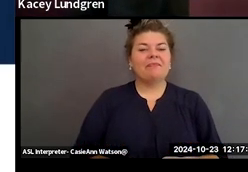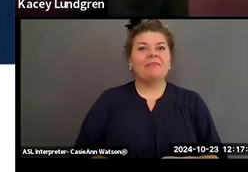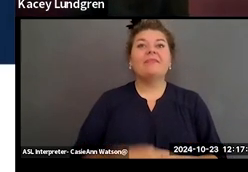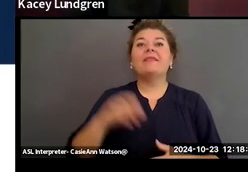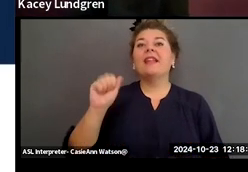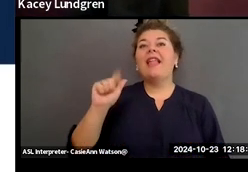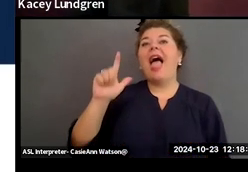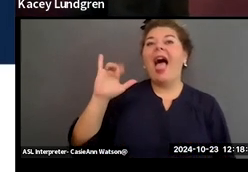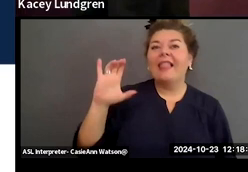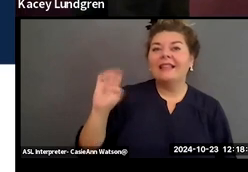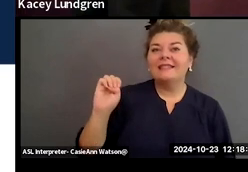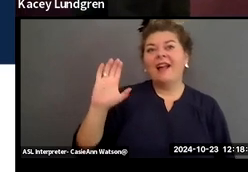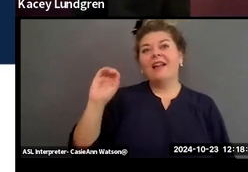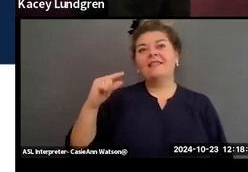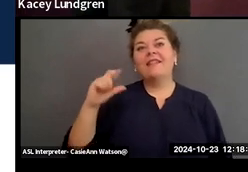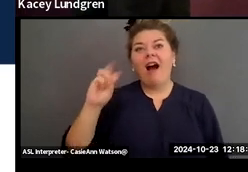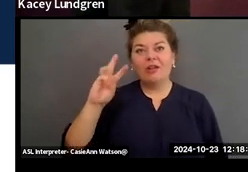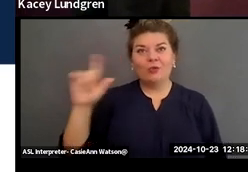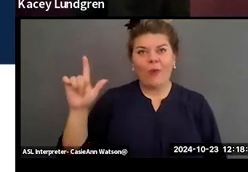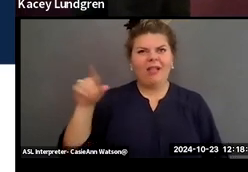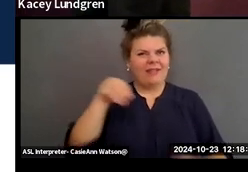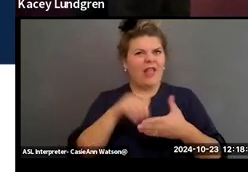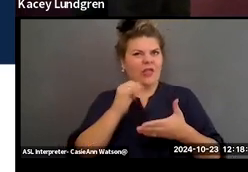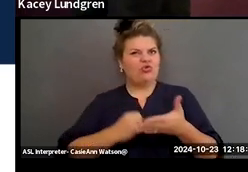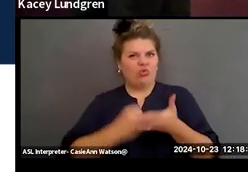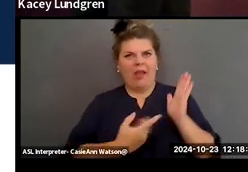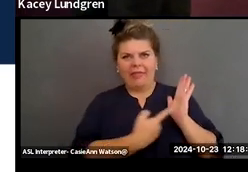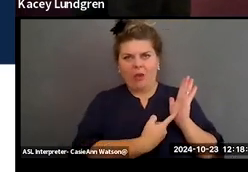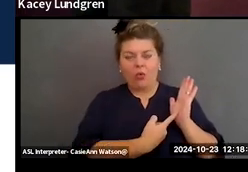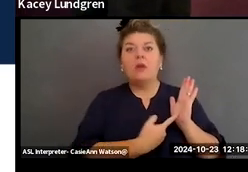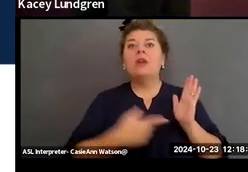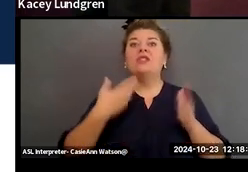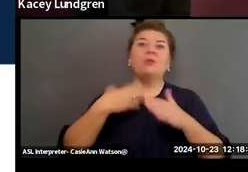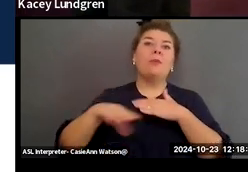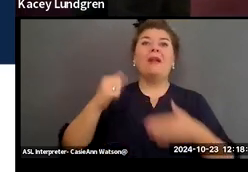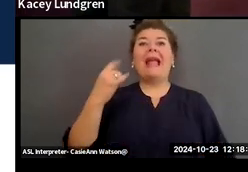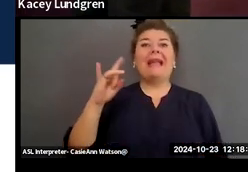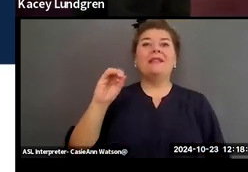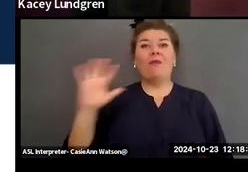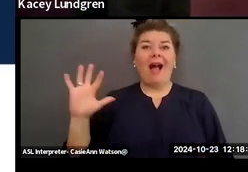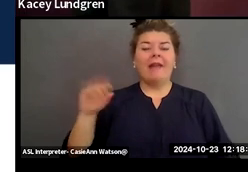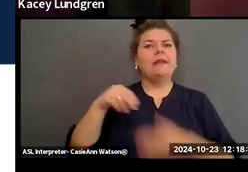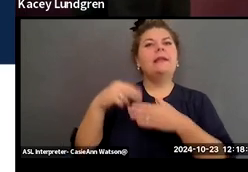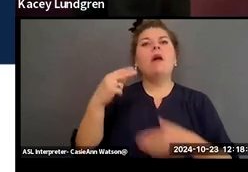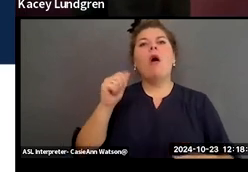Alice Cogswell, that's her in the drawing there, was born in 1805 in Hartford, Connecticut.